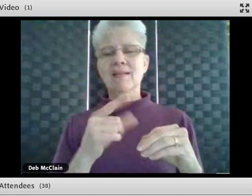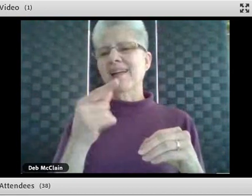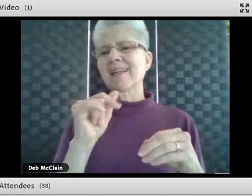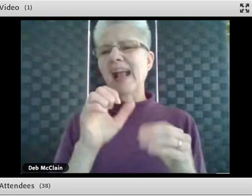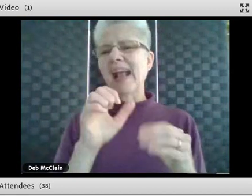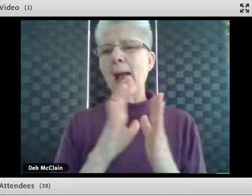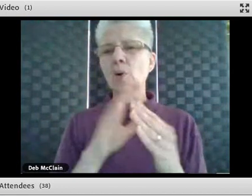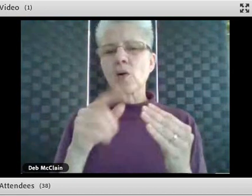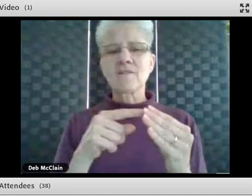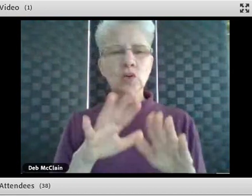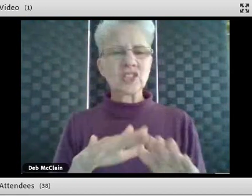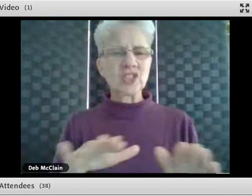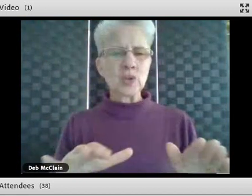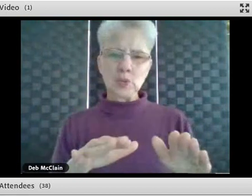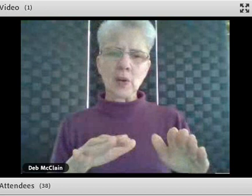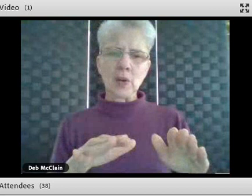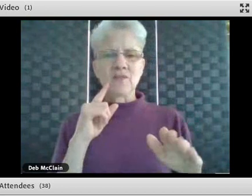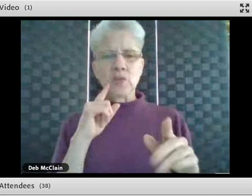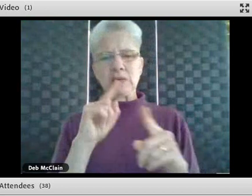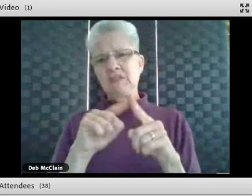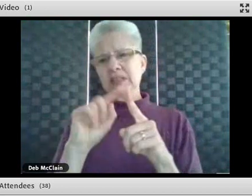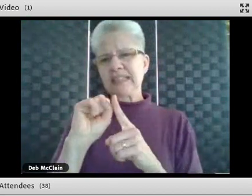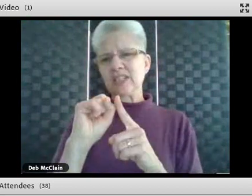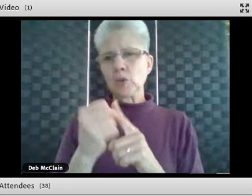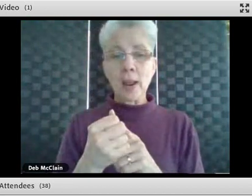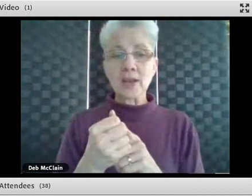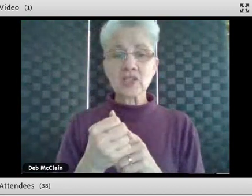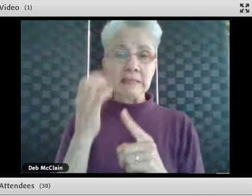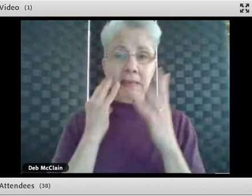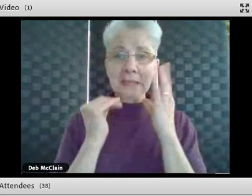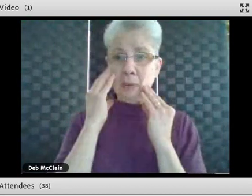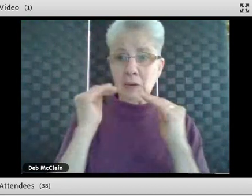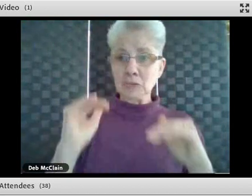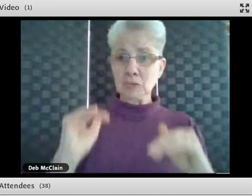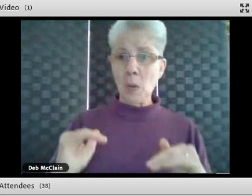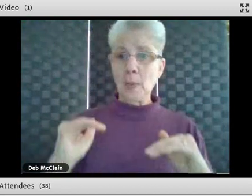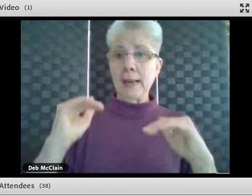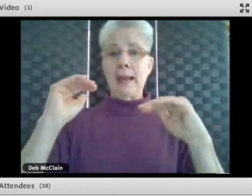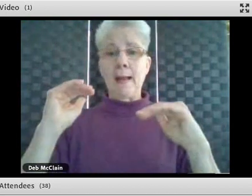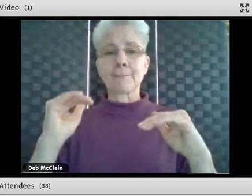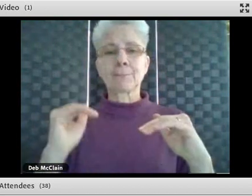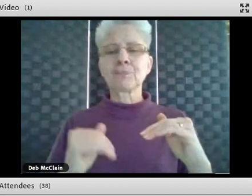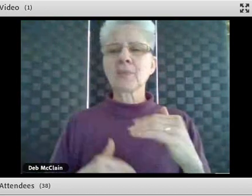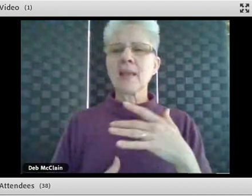about various situations they may find themselves in. And I like this --